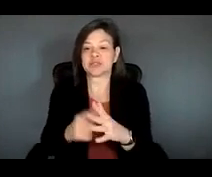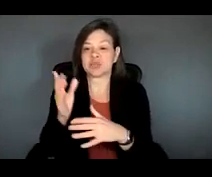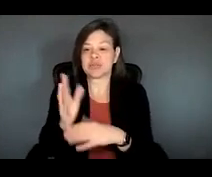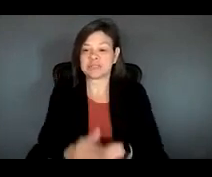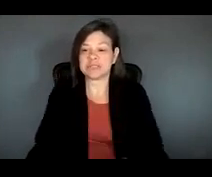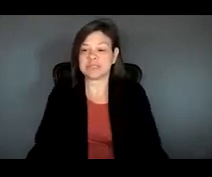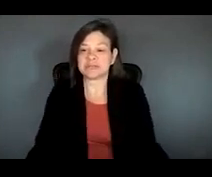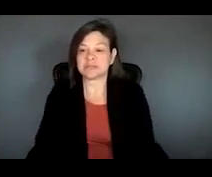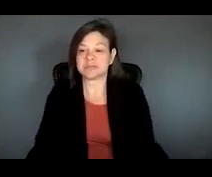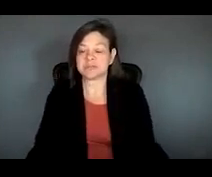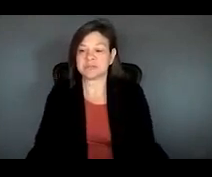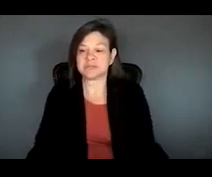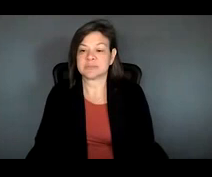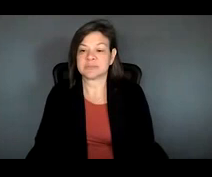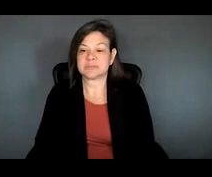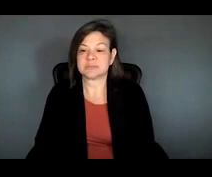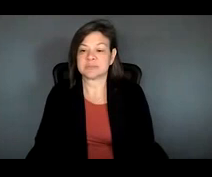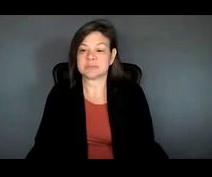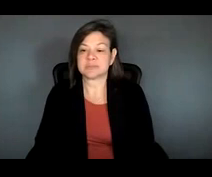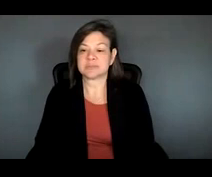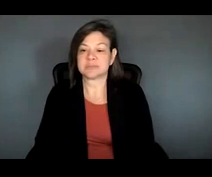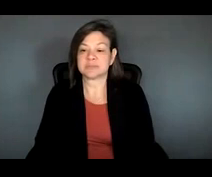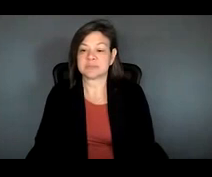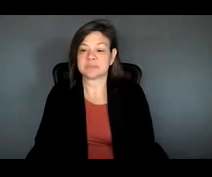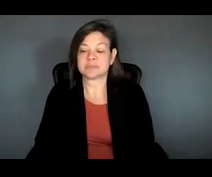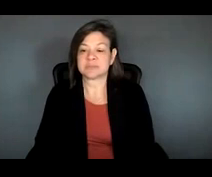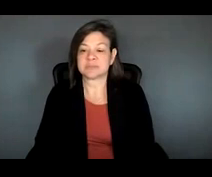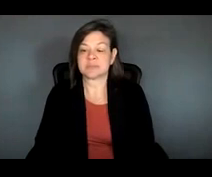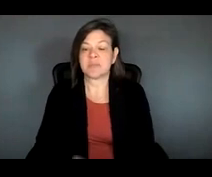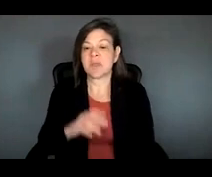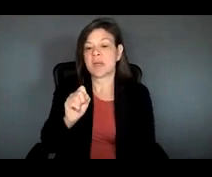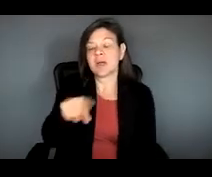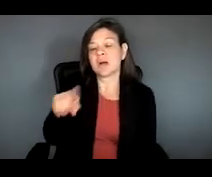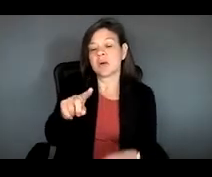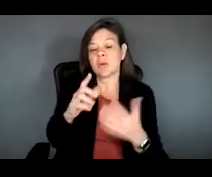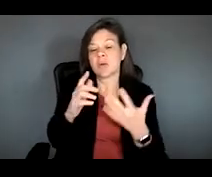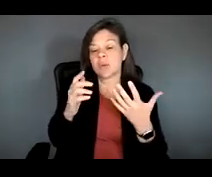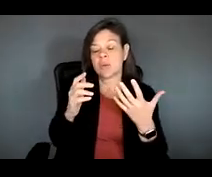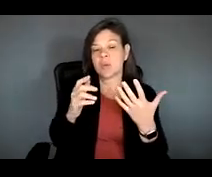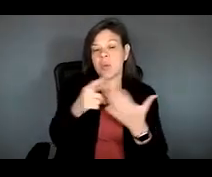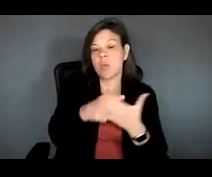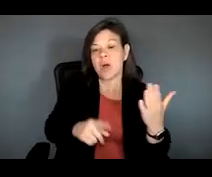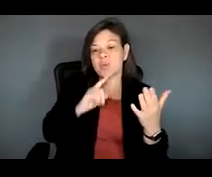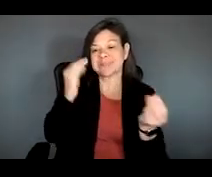some of the most important pieces of the topic. Like what was the thinking behind doing this.